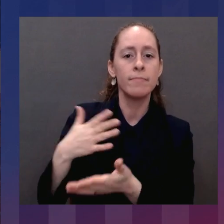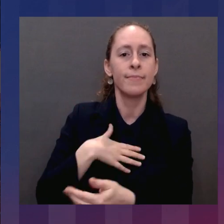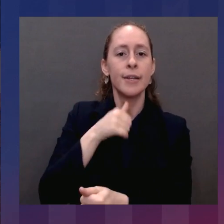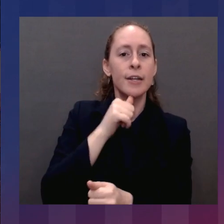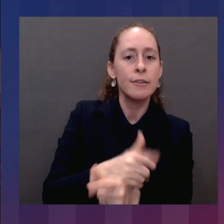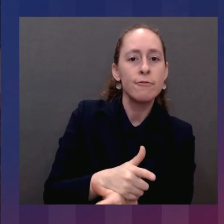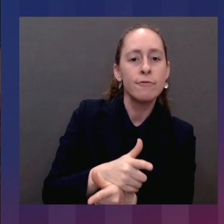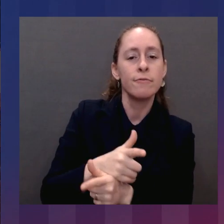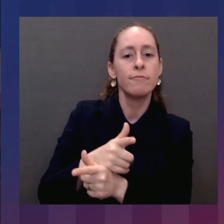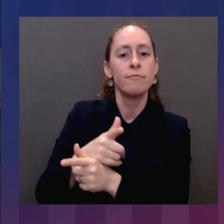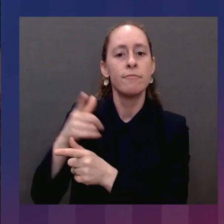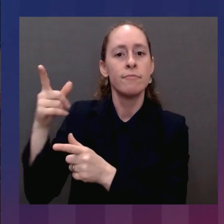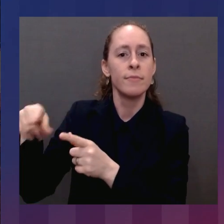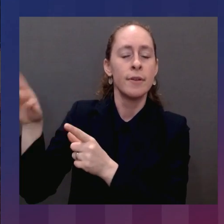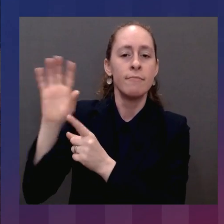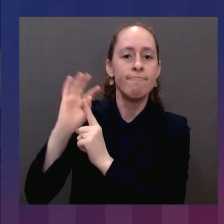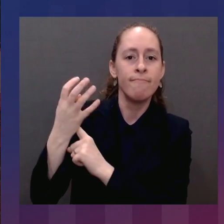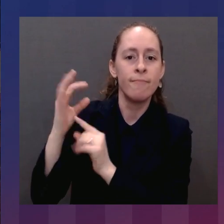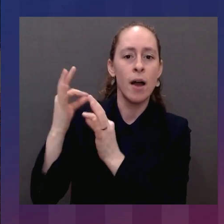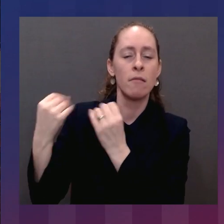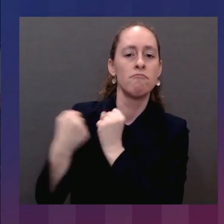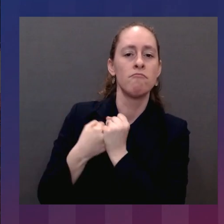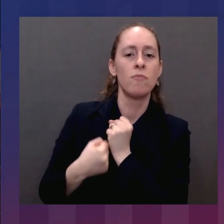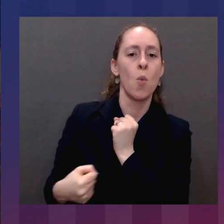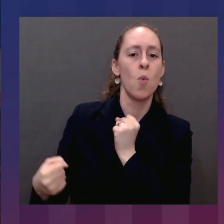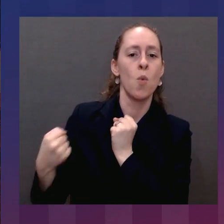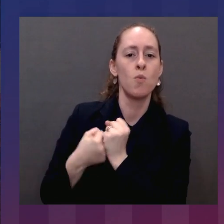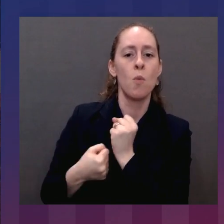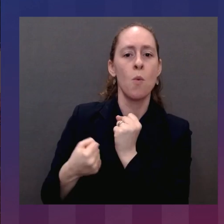shouldn't have to pay more than 7 percent of their income for care of young children.